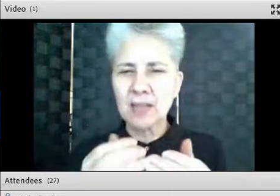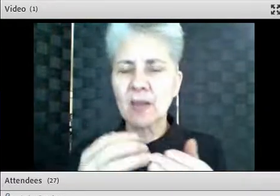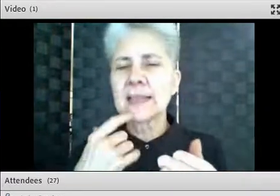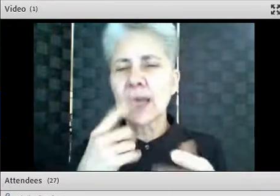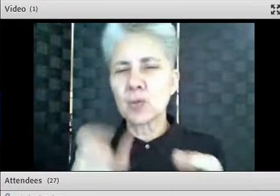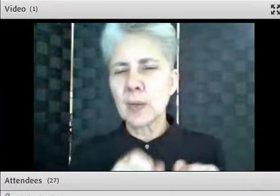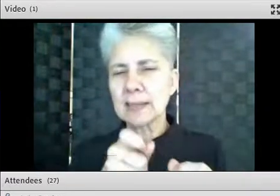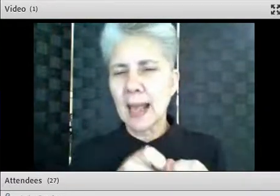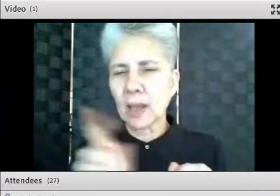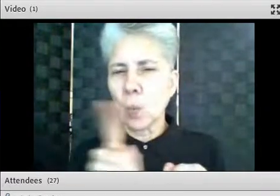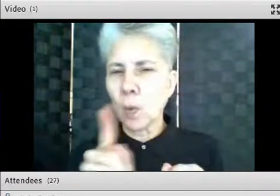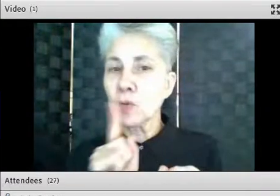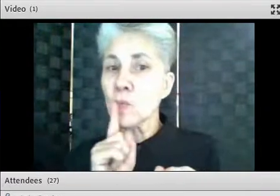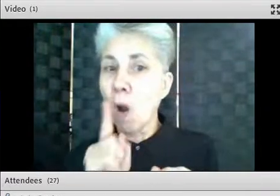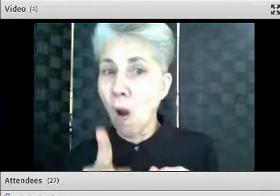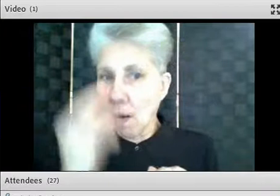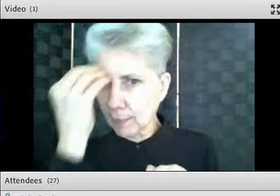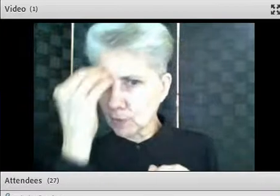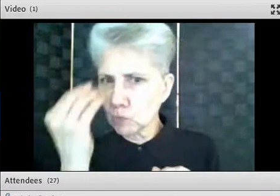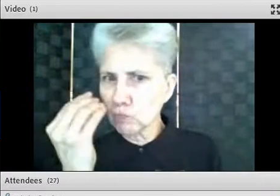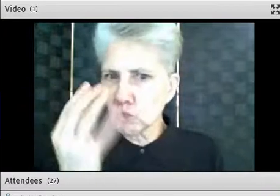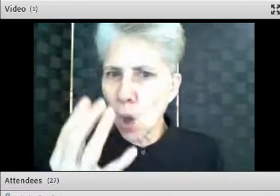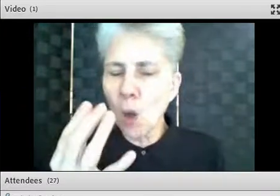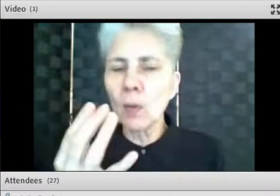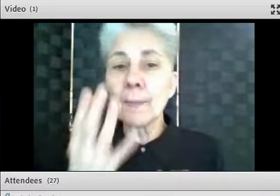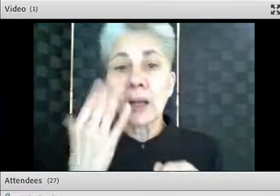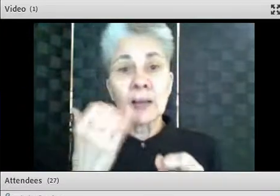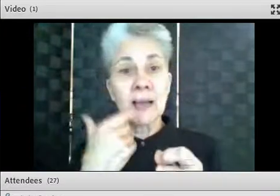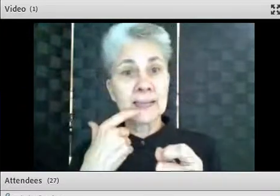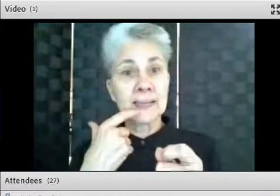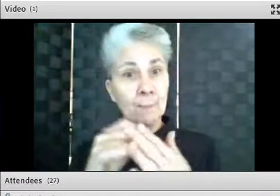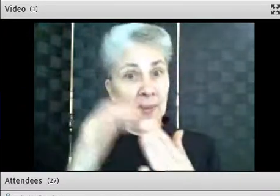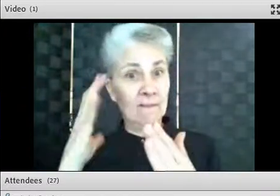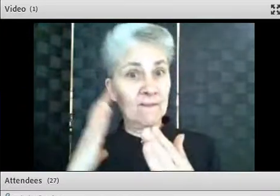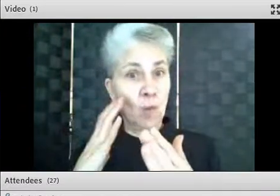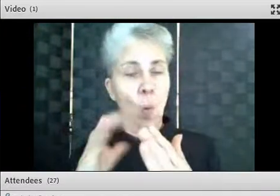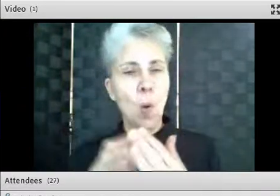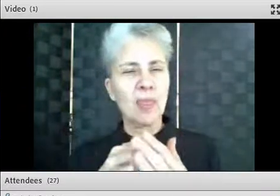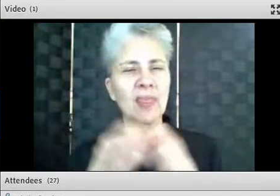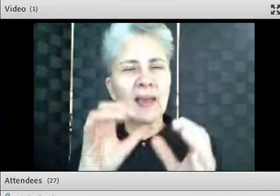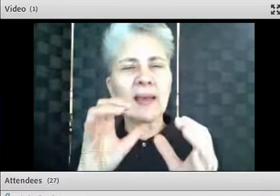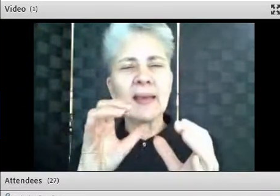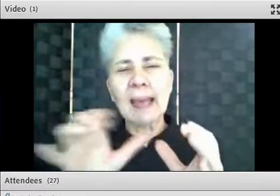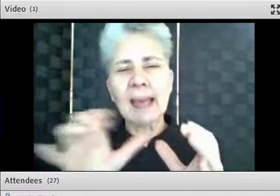that tell you exactly kind of where you are because, like I said, those caption terms